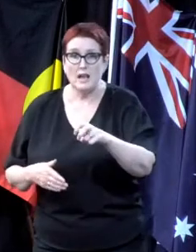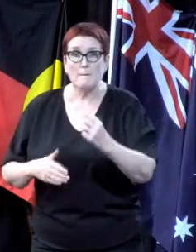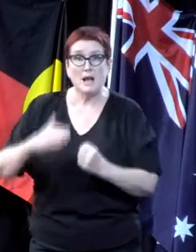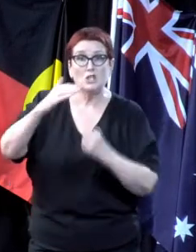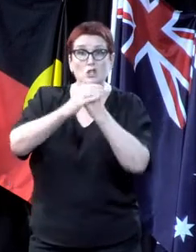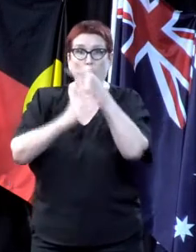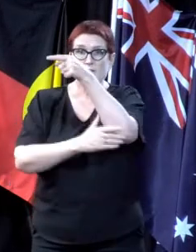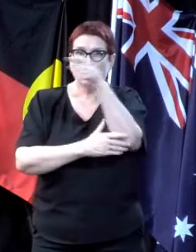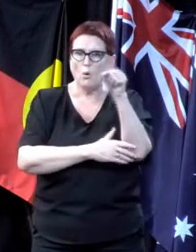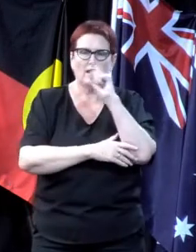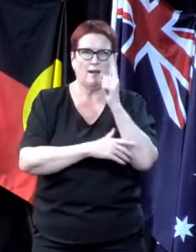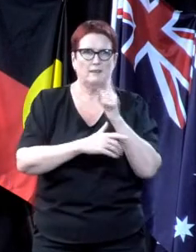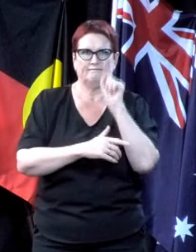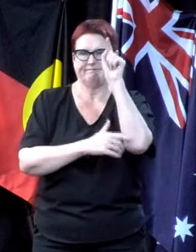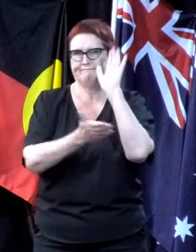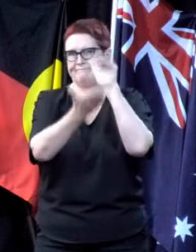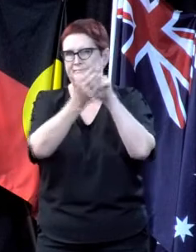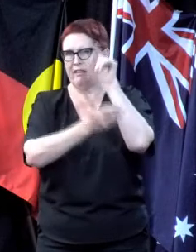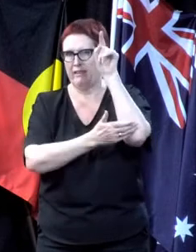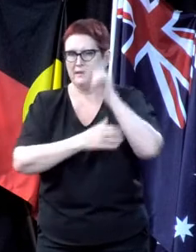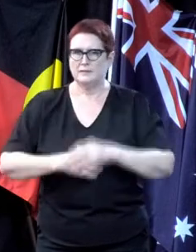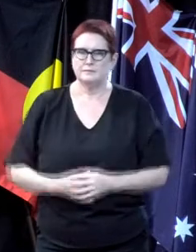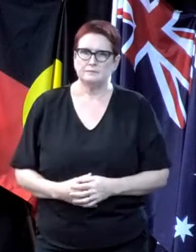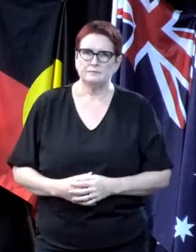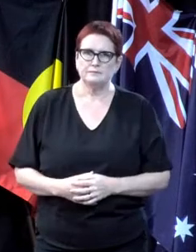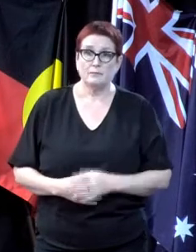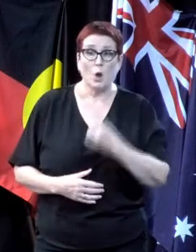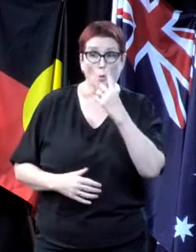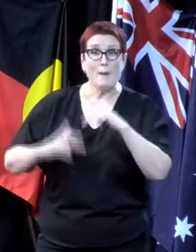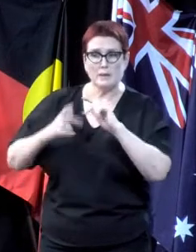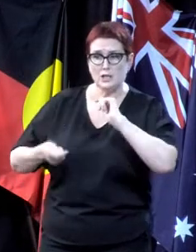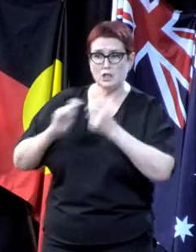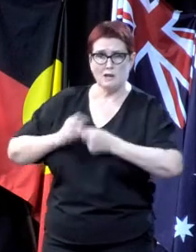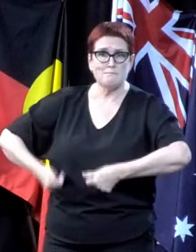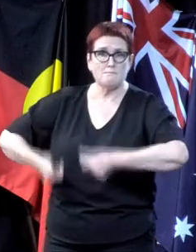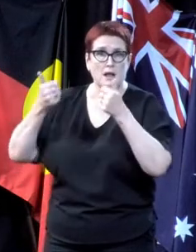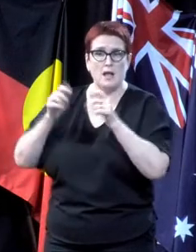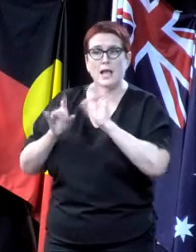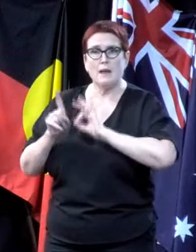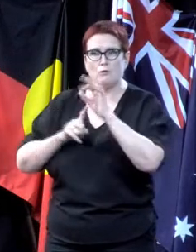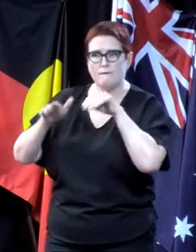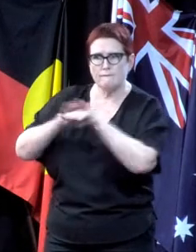We did get some functionality to one building, but the – the lift is